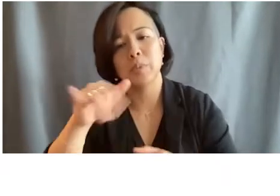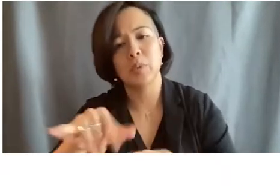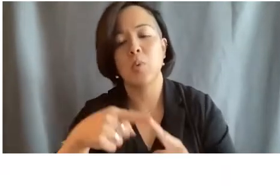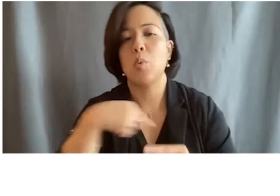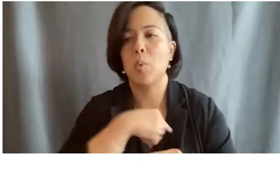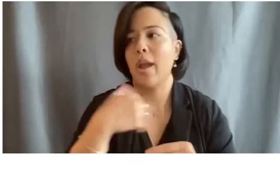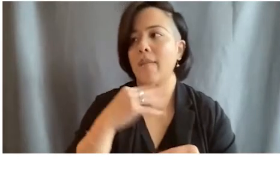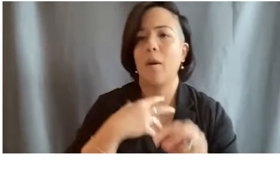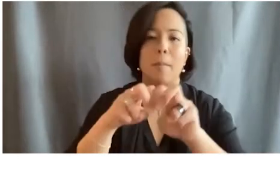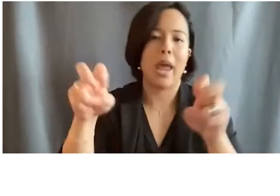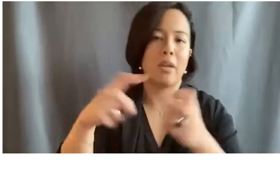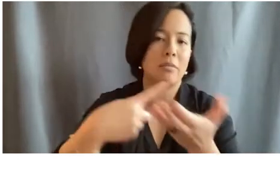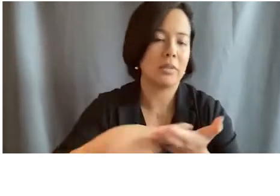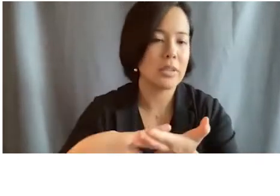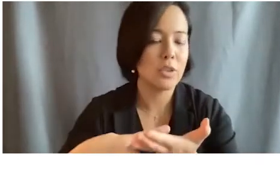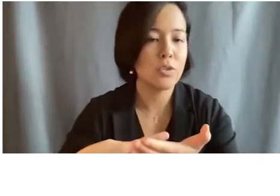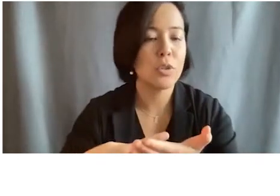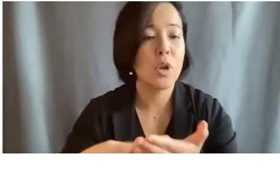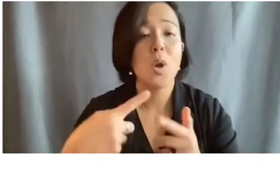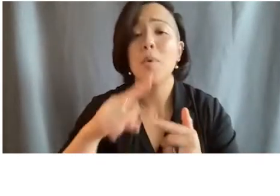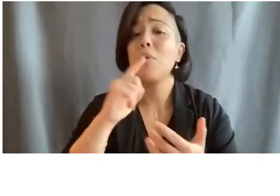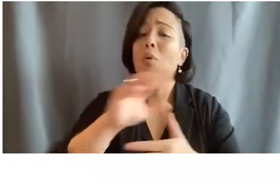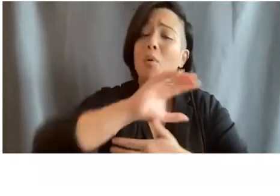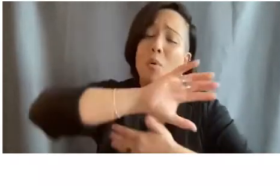But all the evidence is showing that if we get the foundational learning level, right